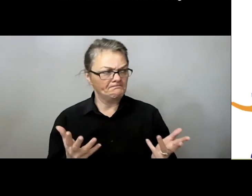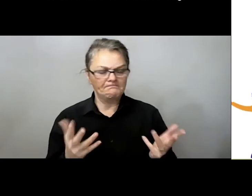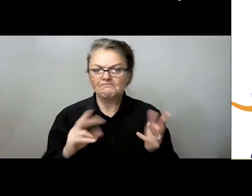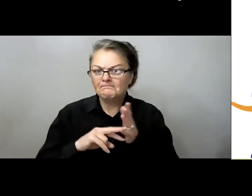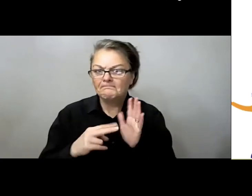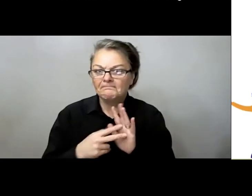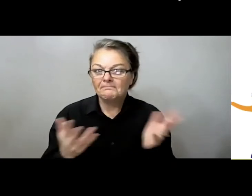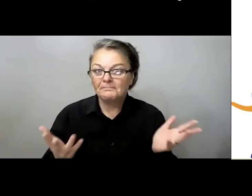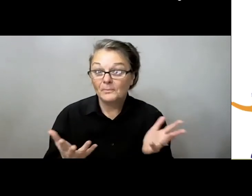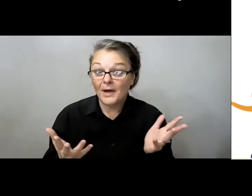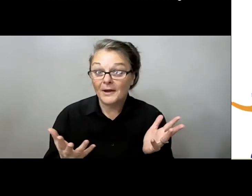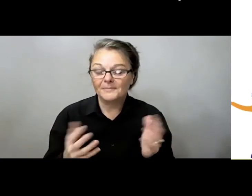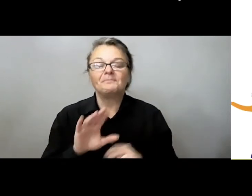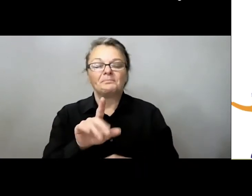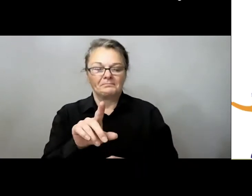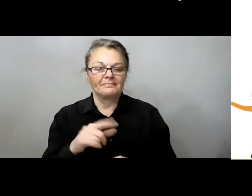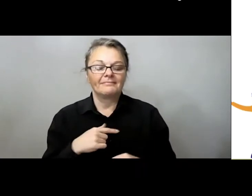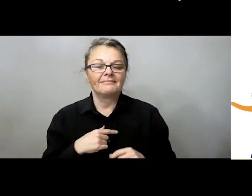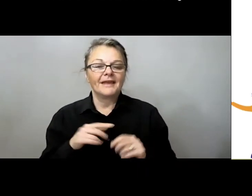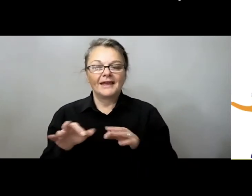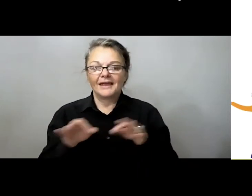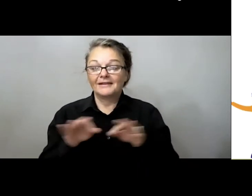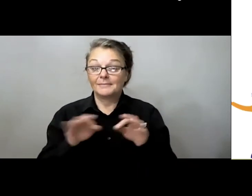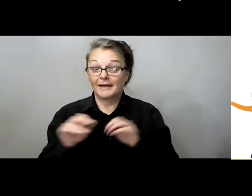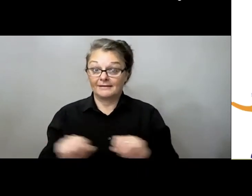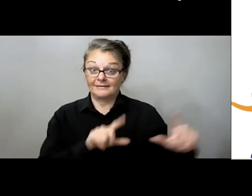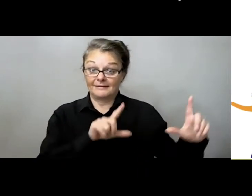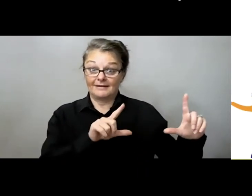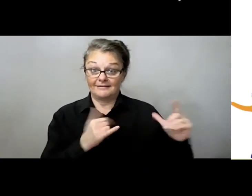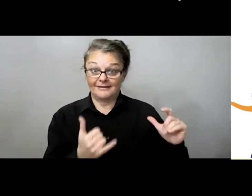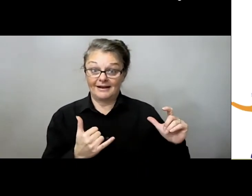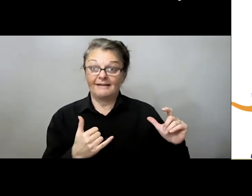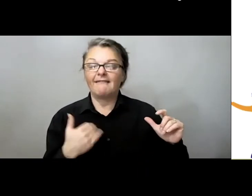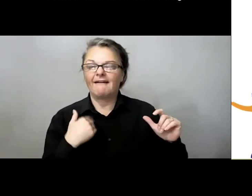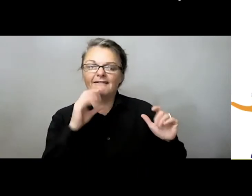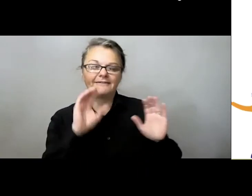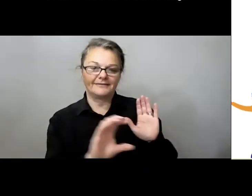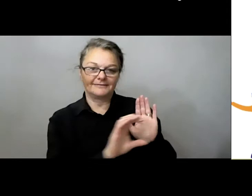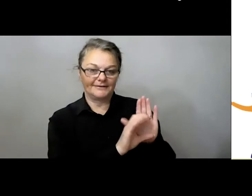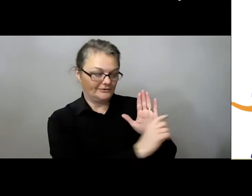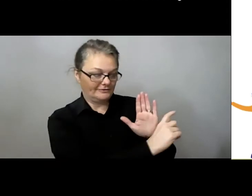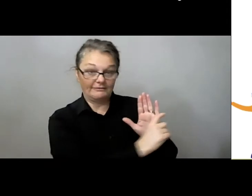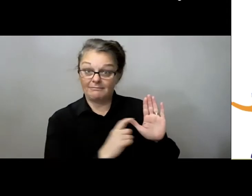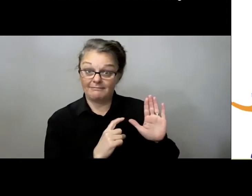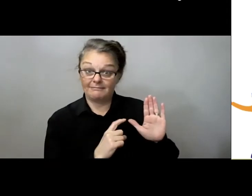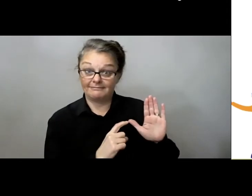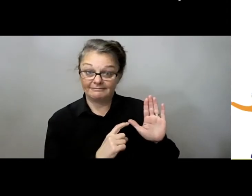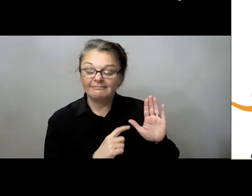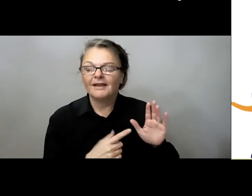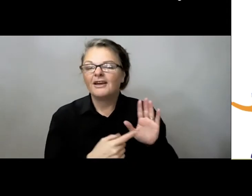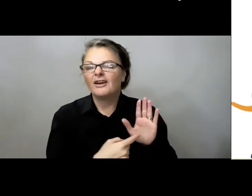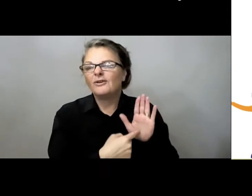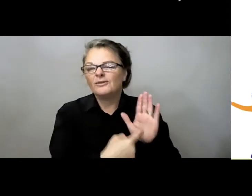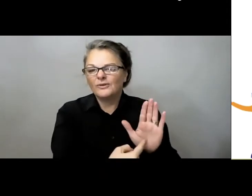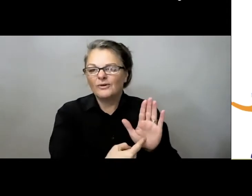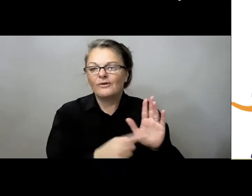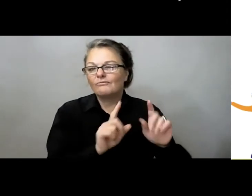THIS SLIDE HAS A GRAPHIC ON THE BOTTOM. ALONG THE BOTTOM IS NUMBER OF PEOPLE